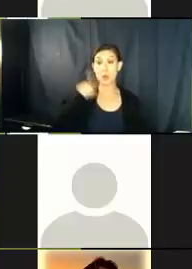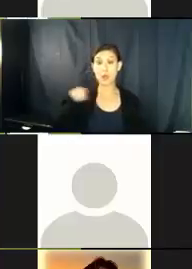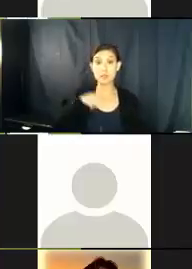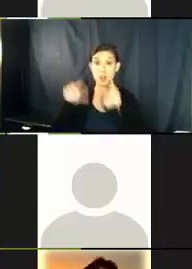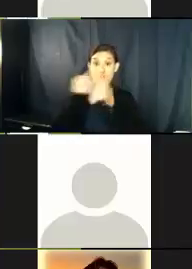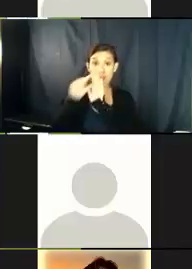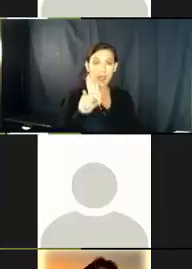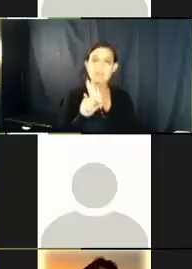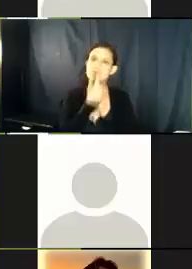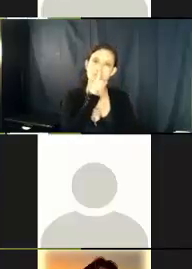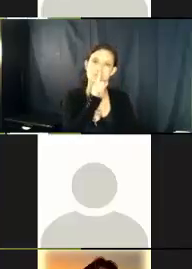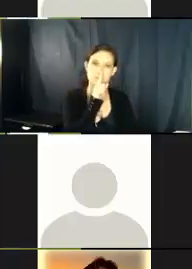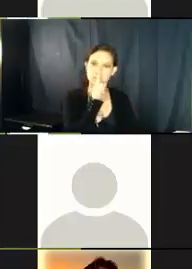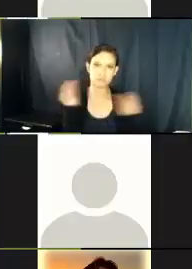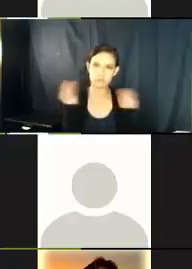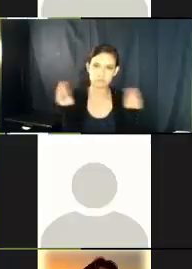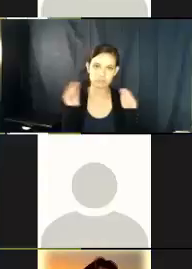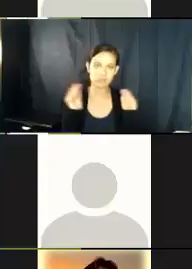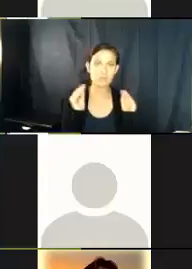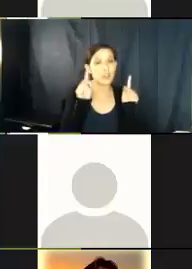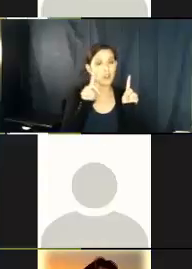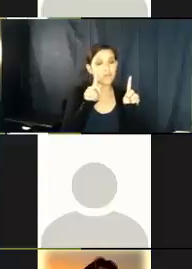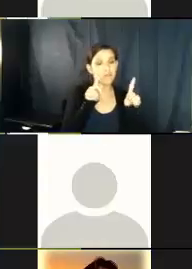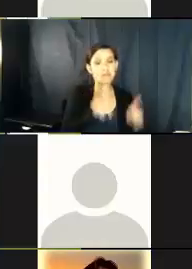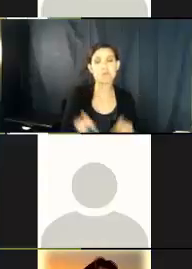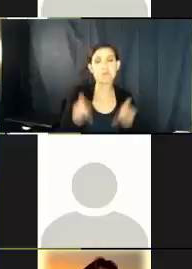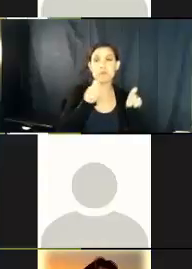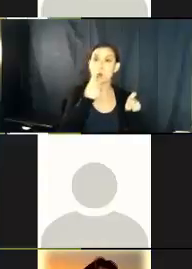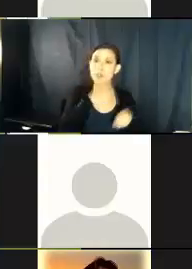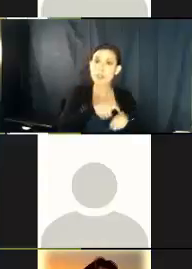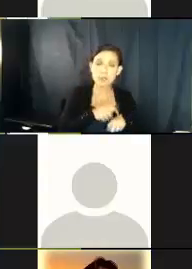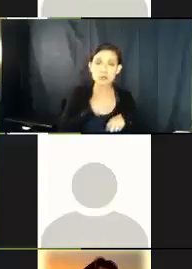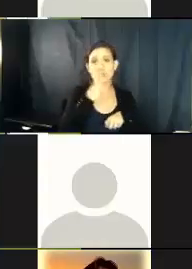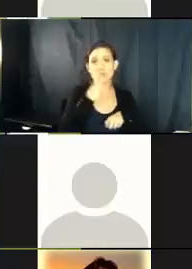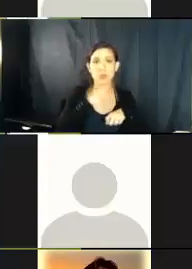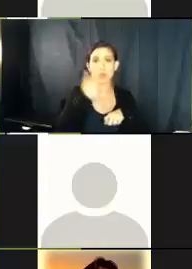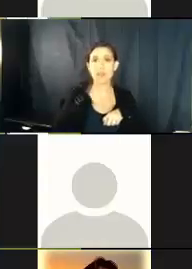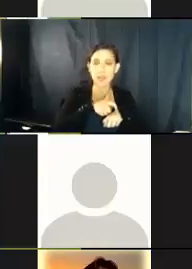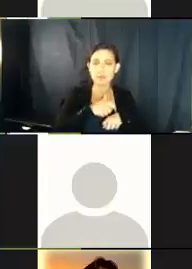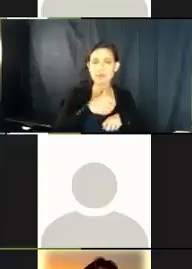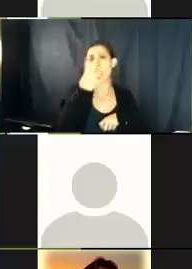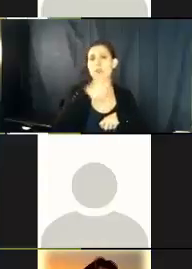And they can take it as many times to see you know have I learned this concept? Have I not learned this concept?